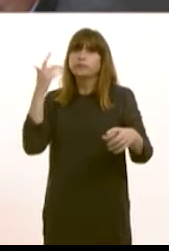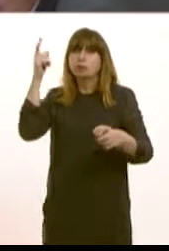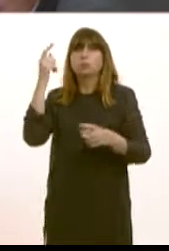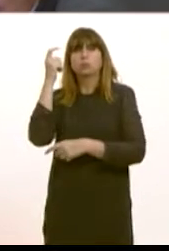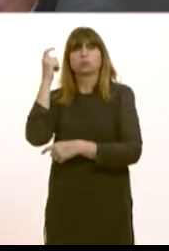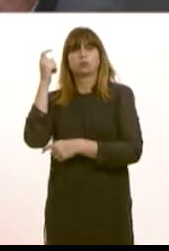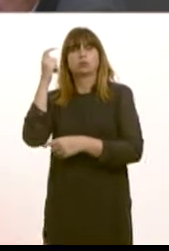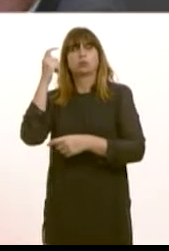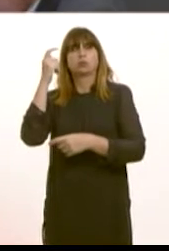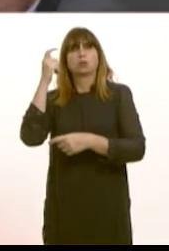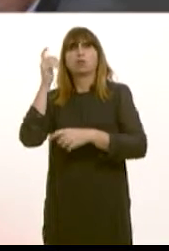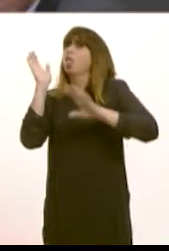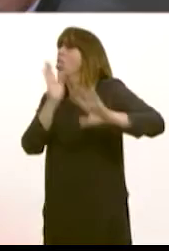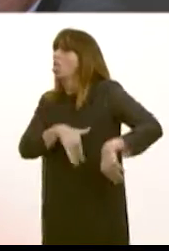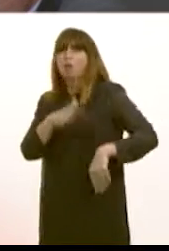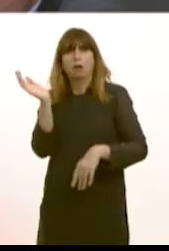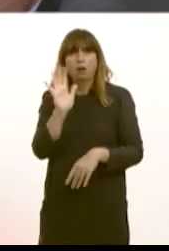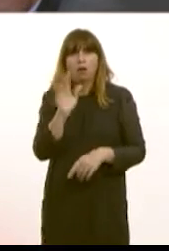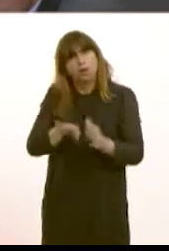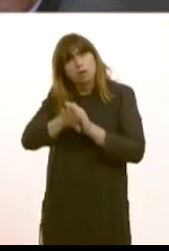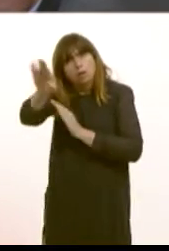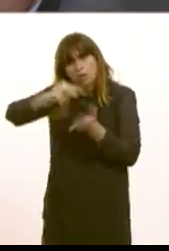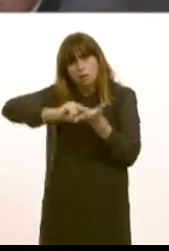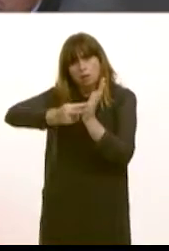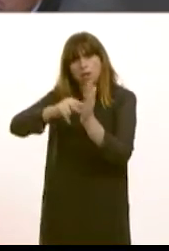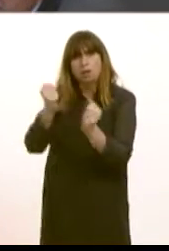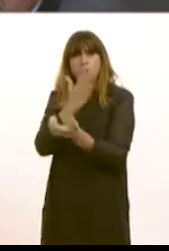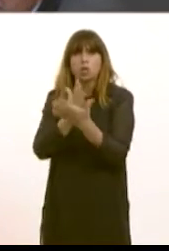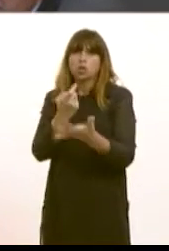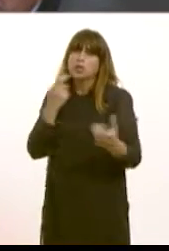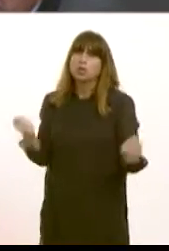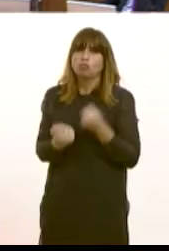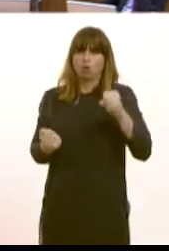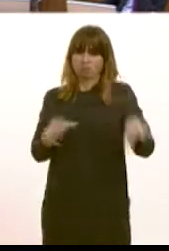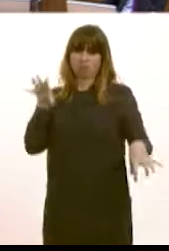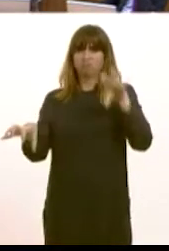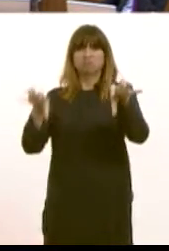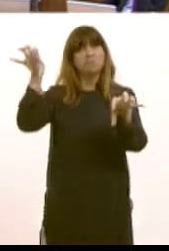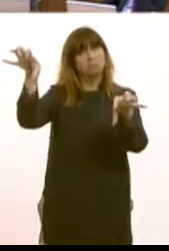Governmentís thoughts and actions to ensure a sustainable steel industry in Wales? Carwyn Jones: Absolutely.